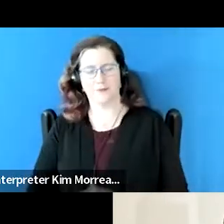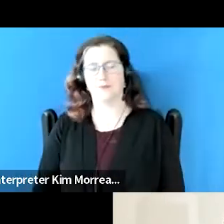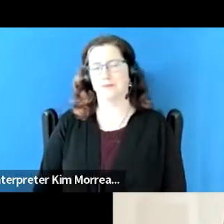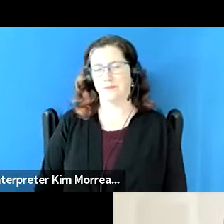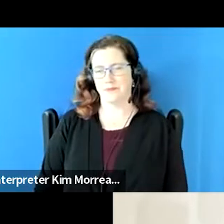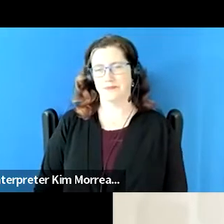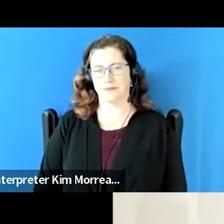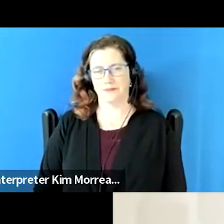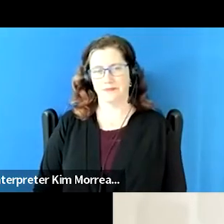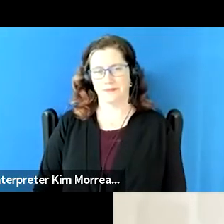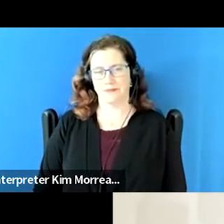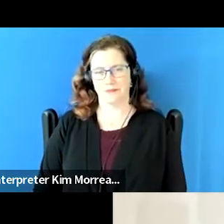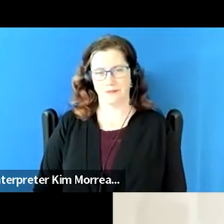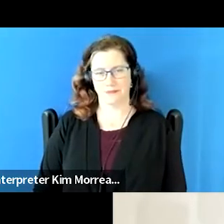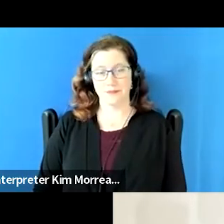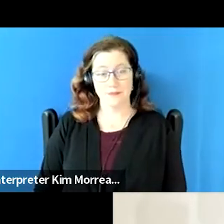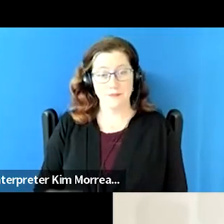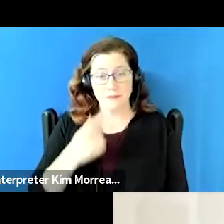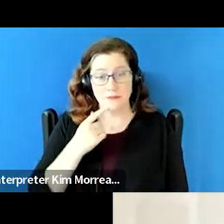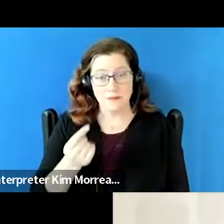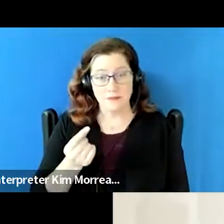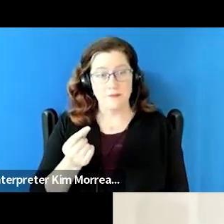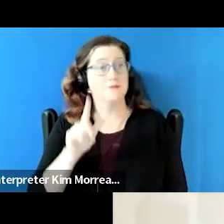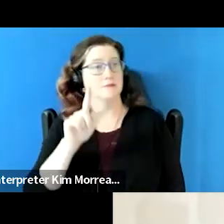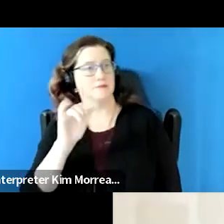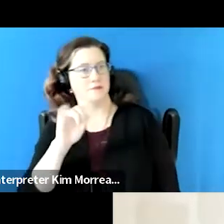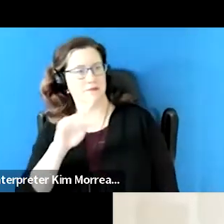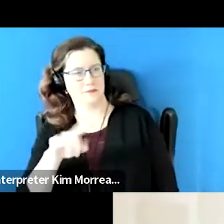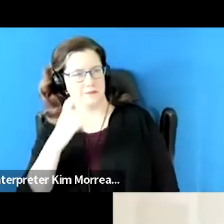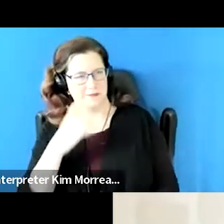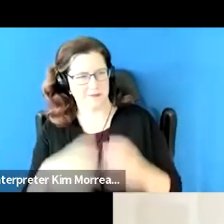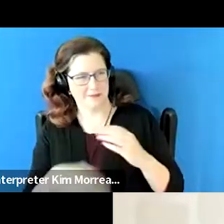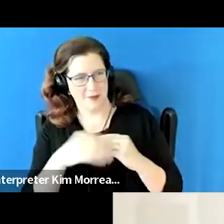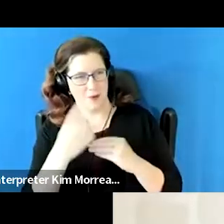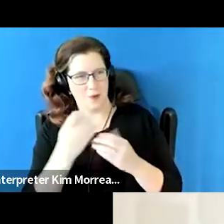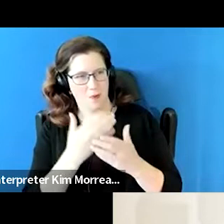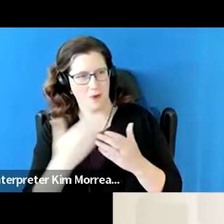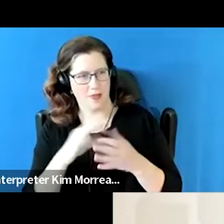So yeah, and did you. Can I say one thing Peggy, before you jump in that has to do with that time.